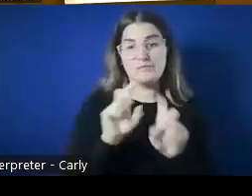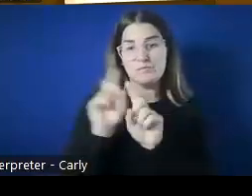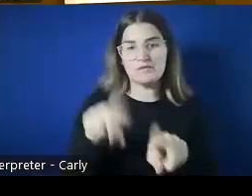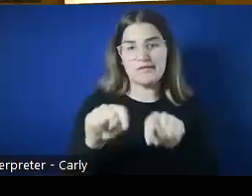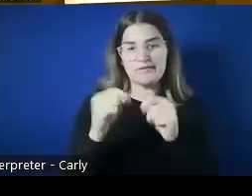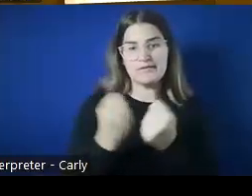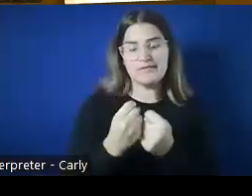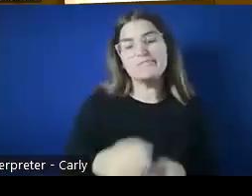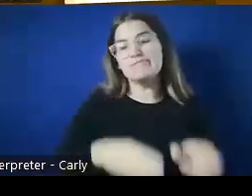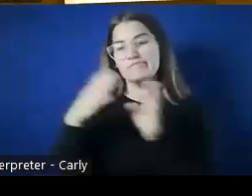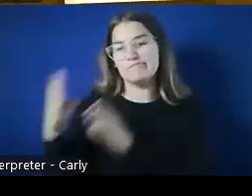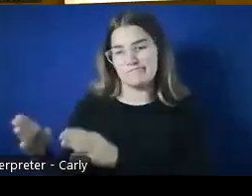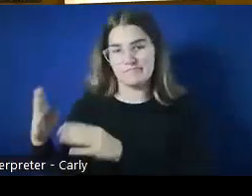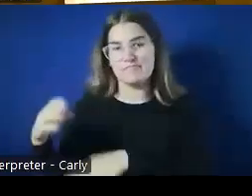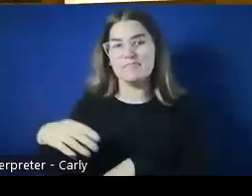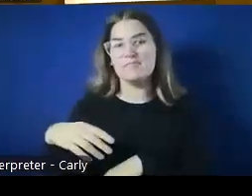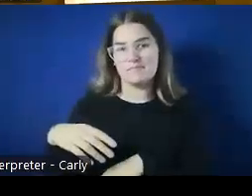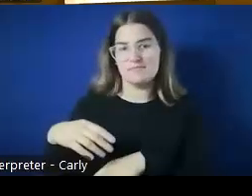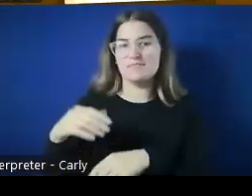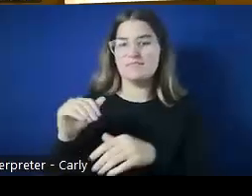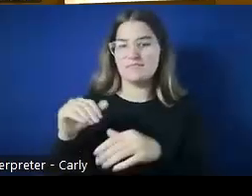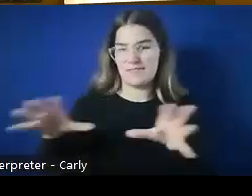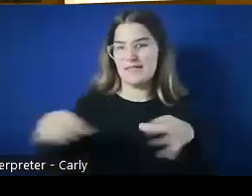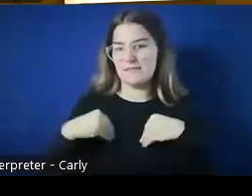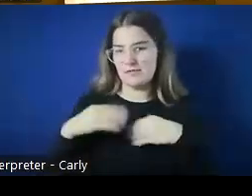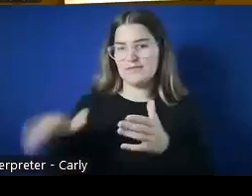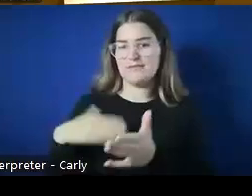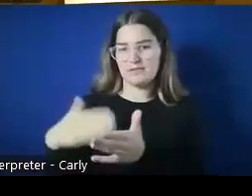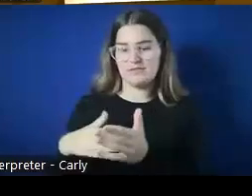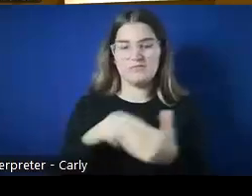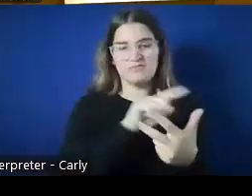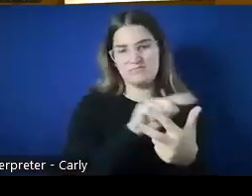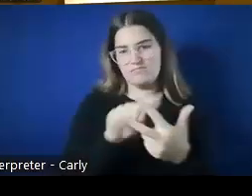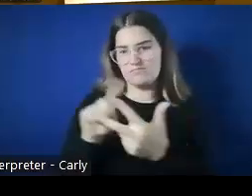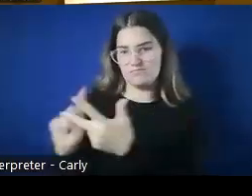then we also are home to our admission Center and so there at brighter days we really have an